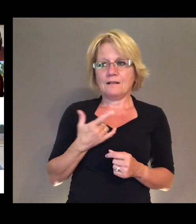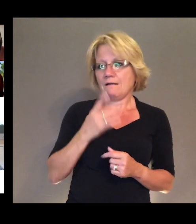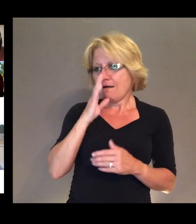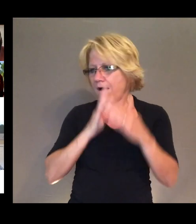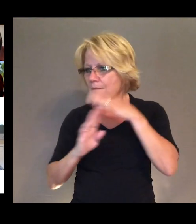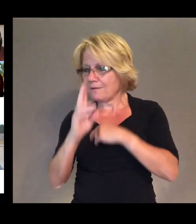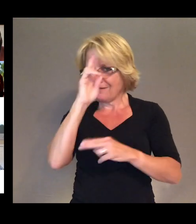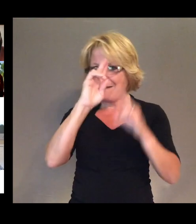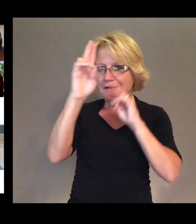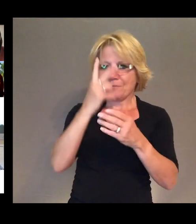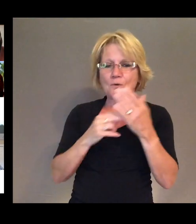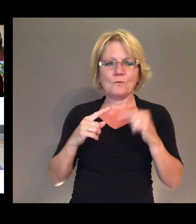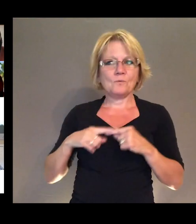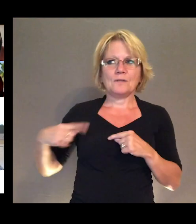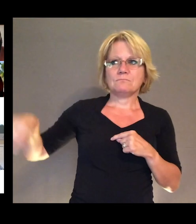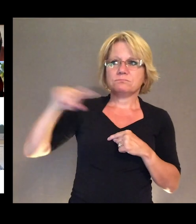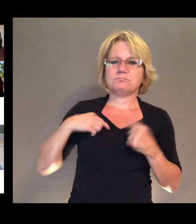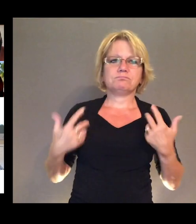with these amazing panelists that you have chosen.